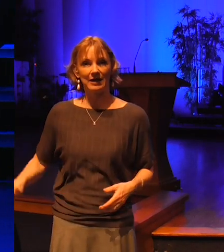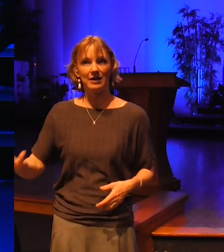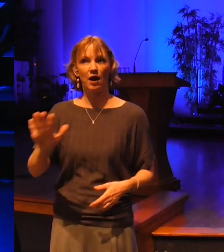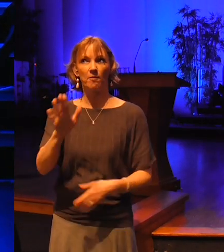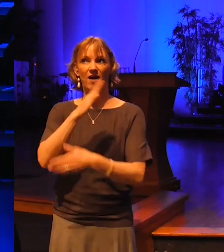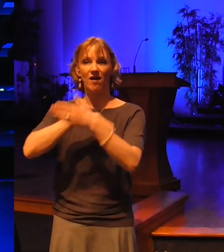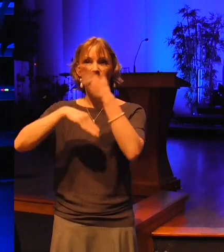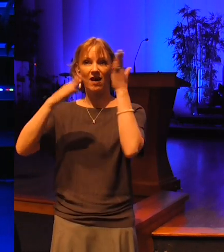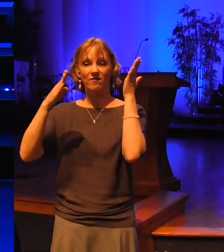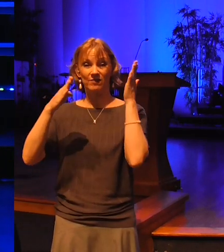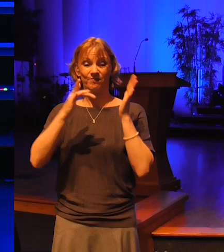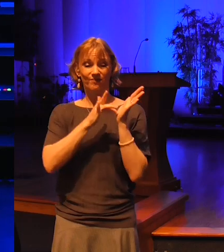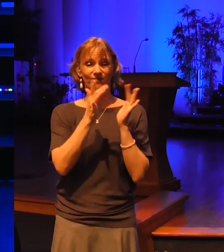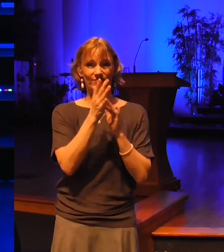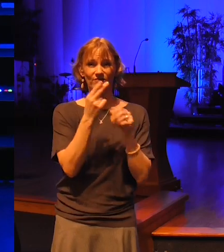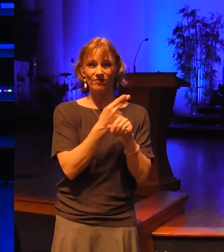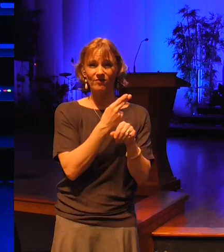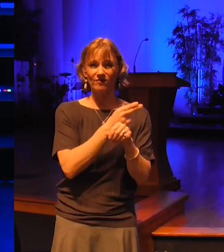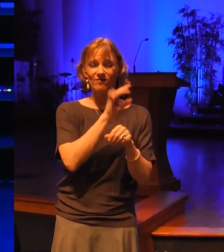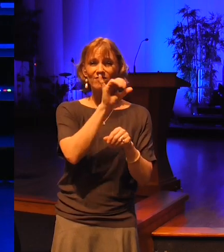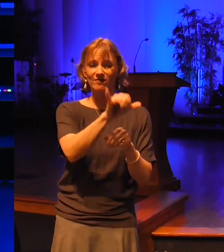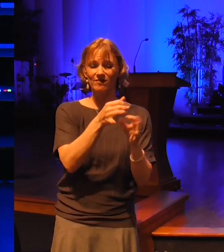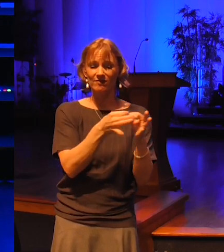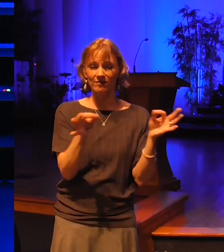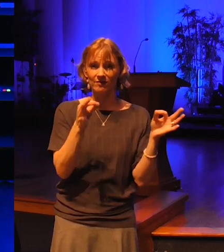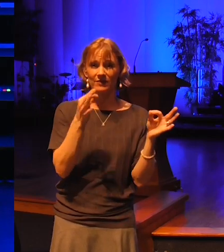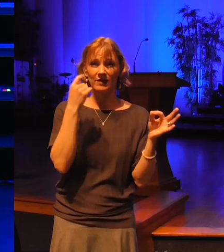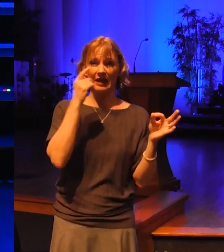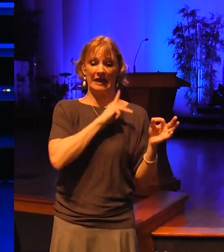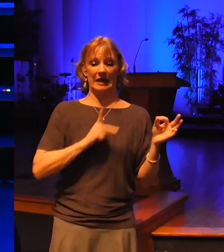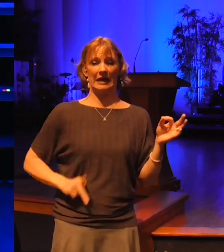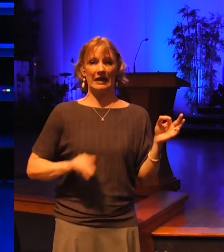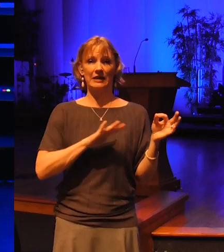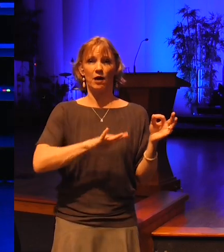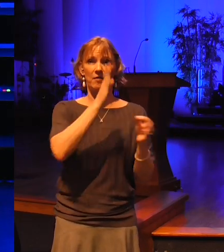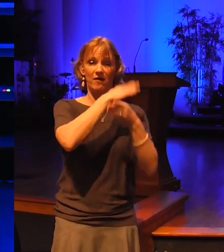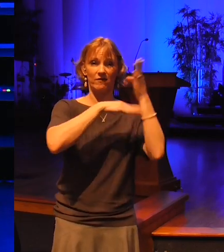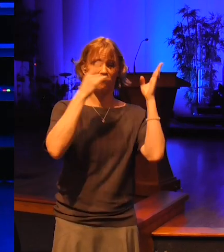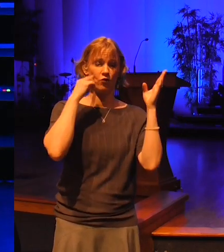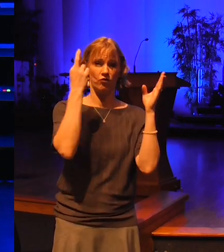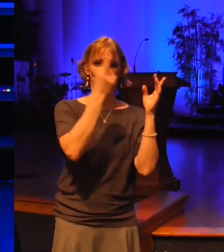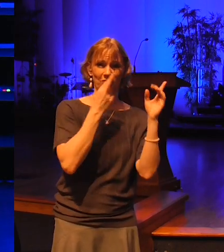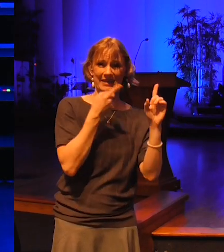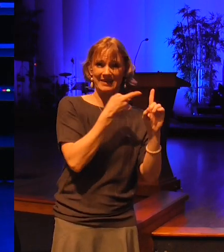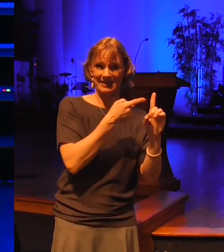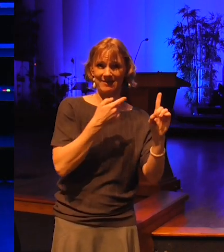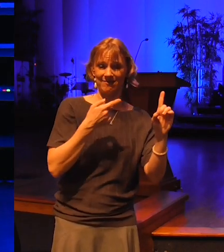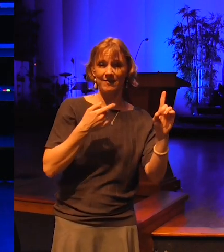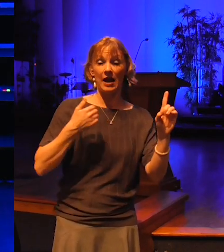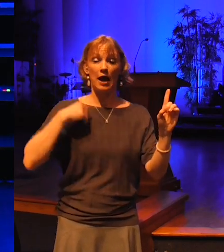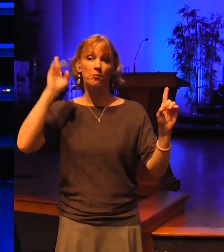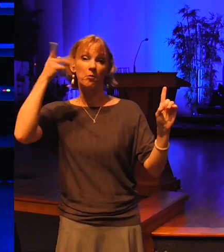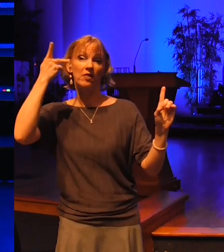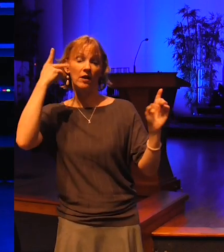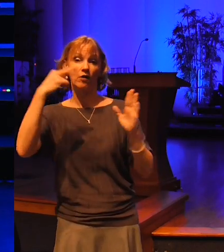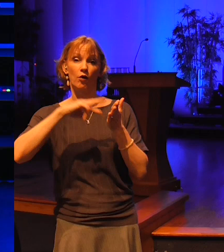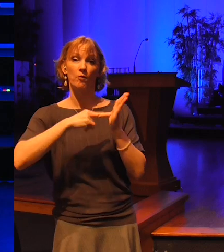that term kingdom of heaven for a reason uh and uh it had somewhat of political purposes it was the